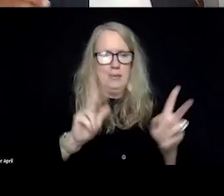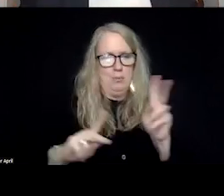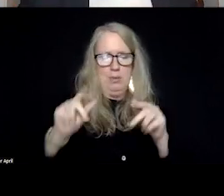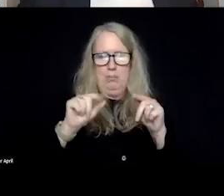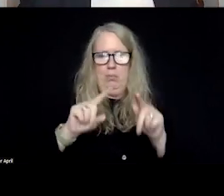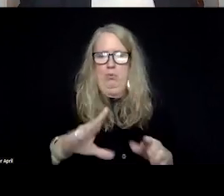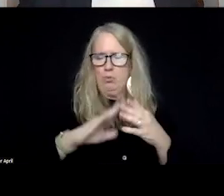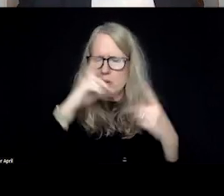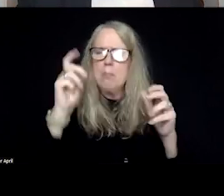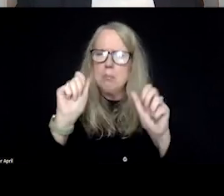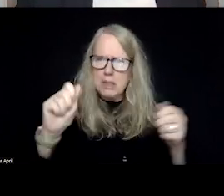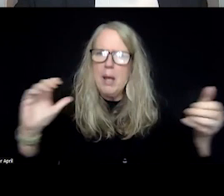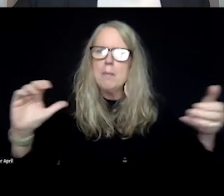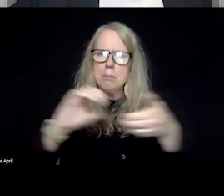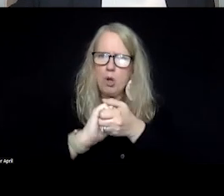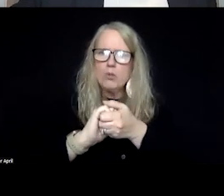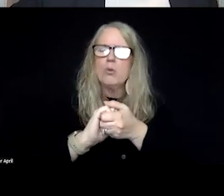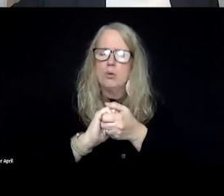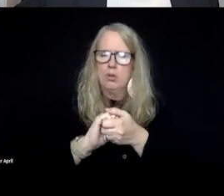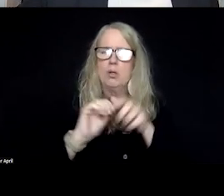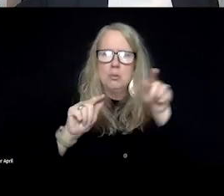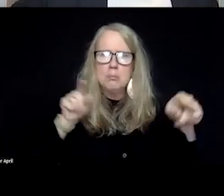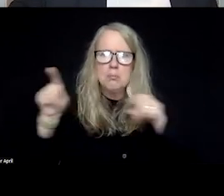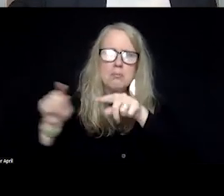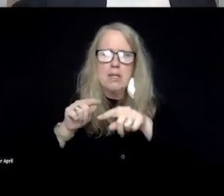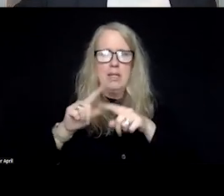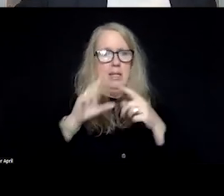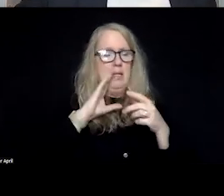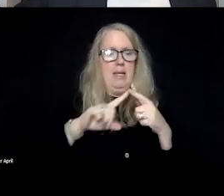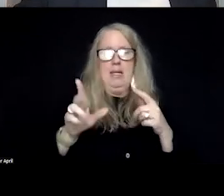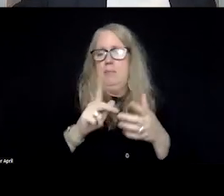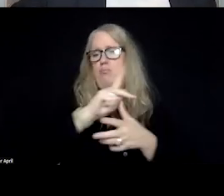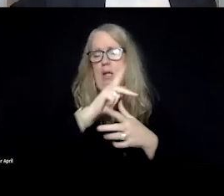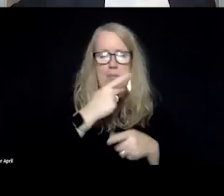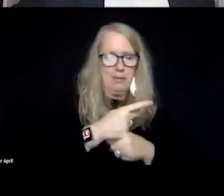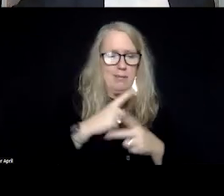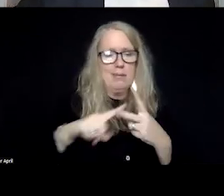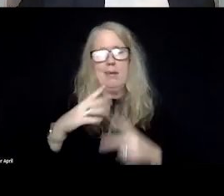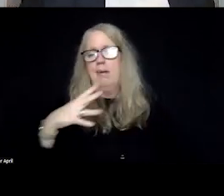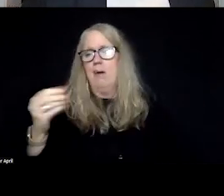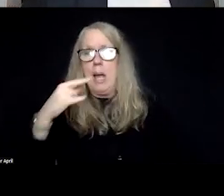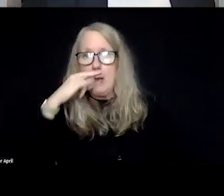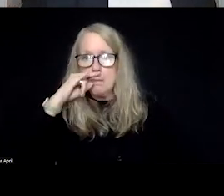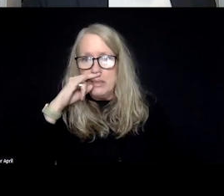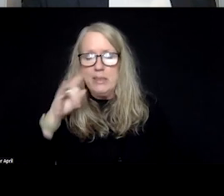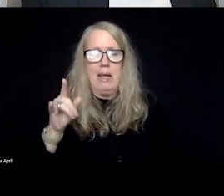WE CAN COUNTER WITH PRIMARY SCARE AND PEDIATRICS AND IDENTIFY